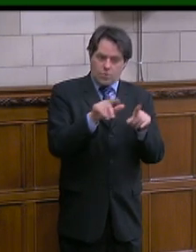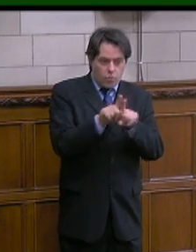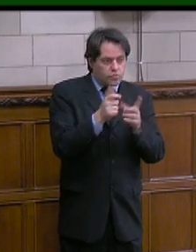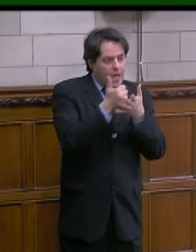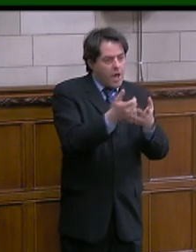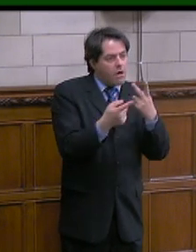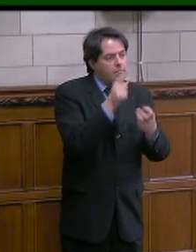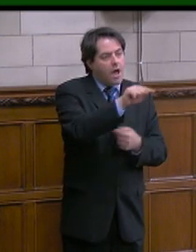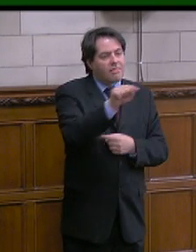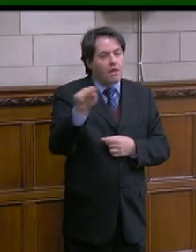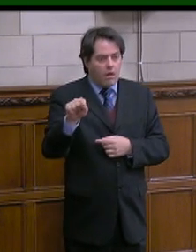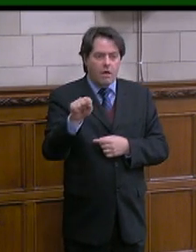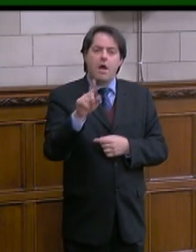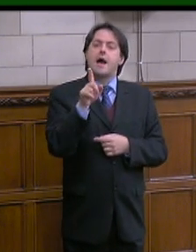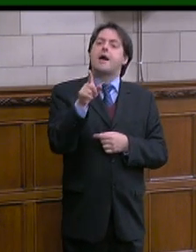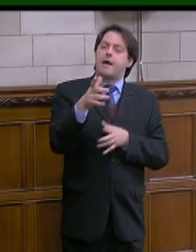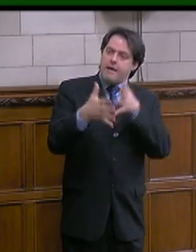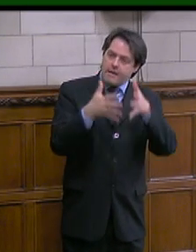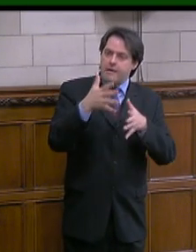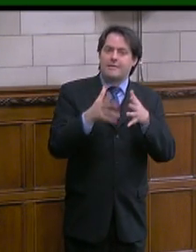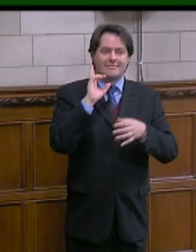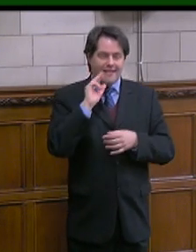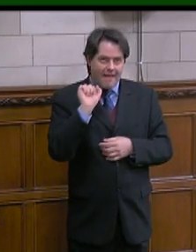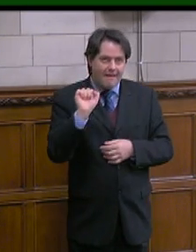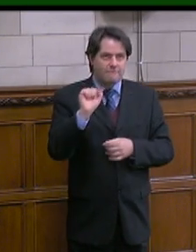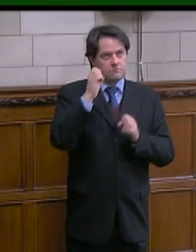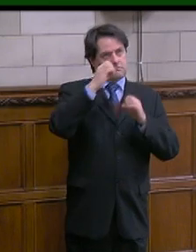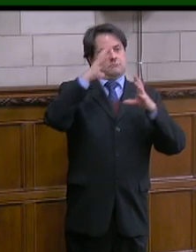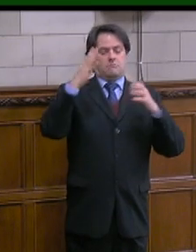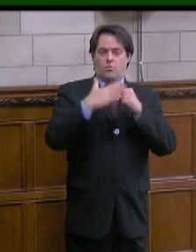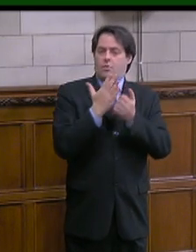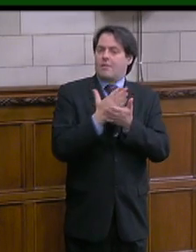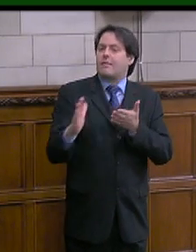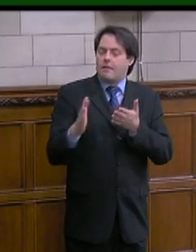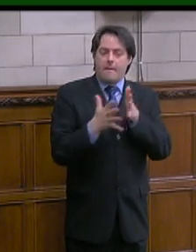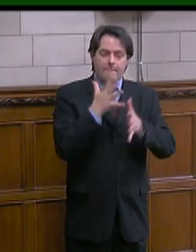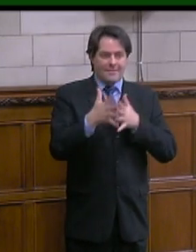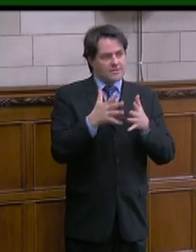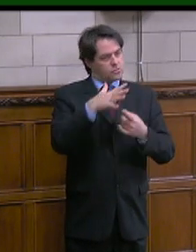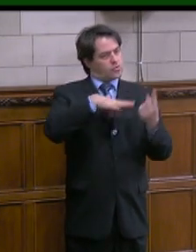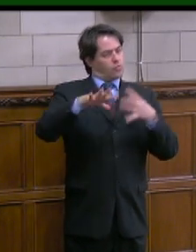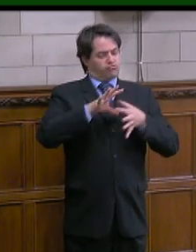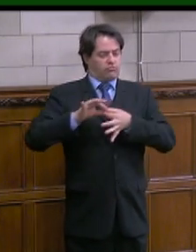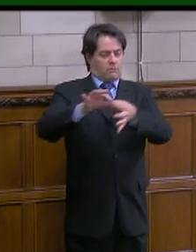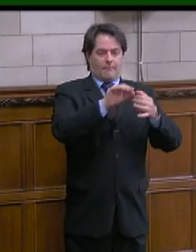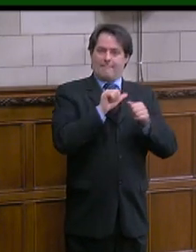understand what it is to be deaf, and will therefore help social cohesion in school for